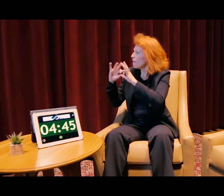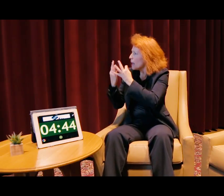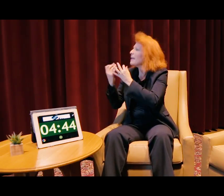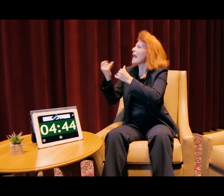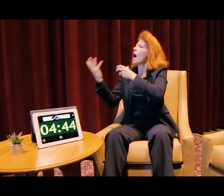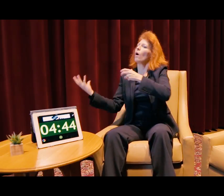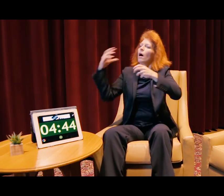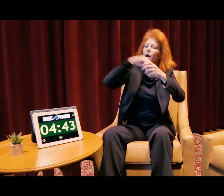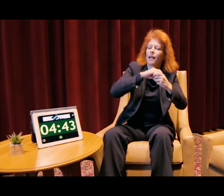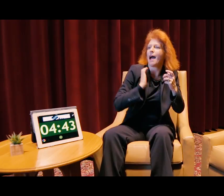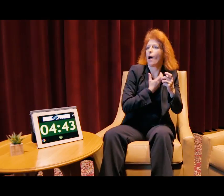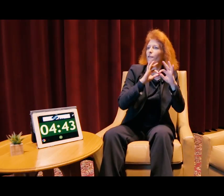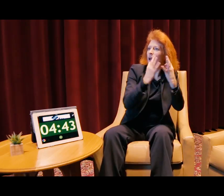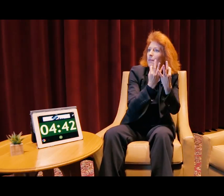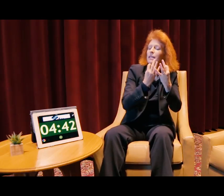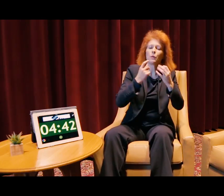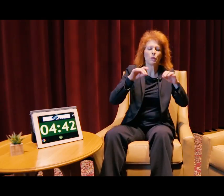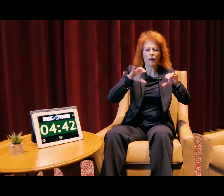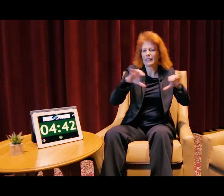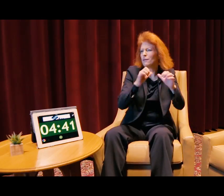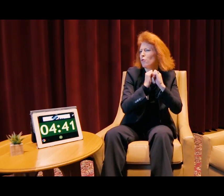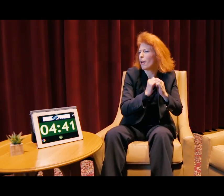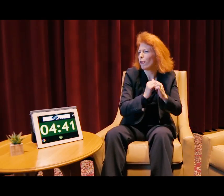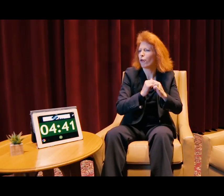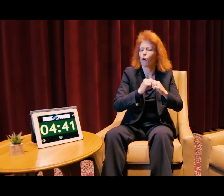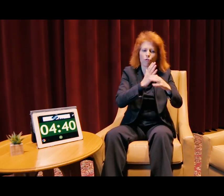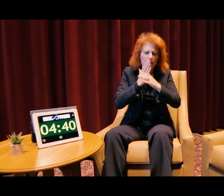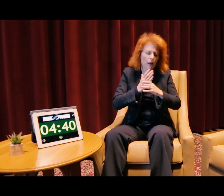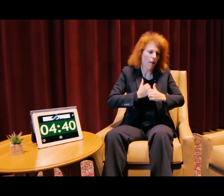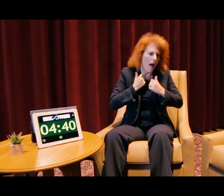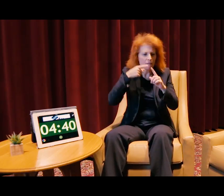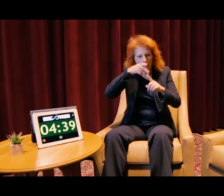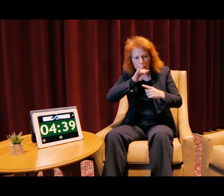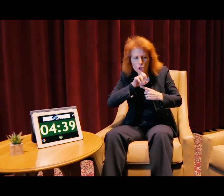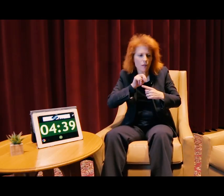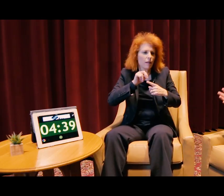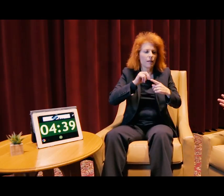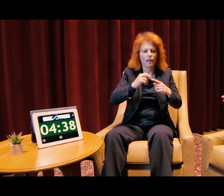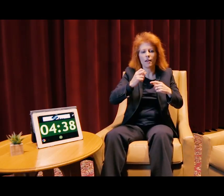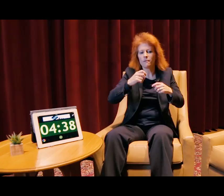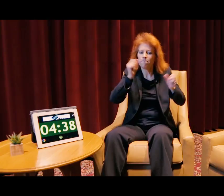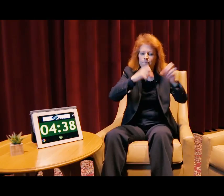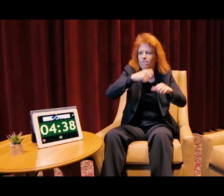We have a lot of activities that we do together. And then I spend a lot of time with my extended family.